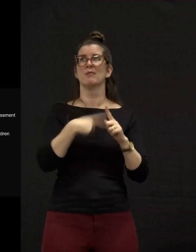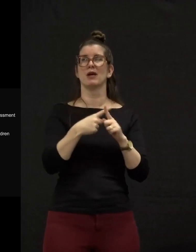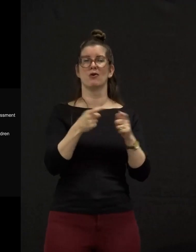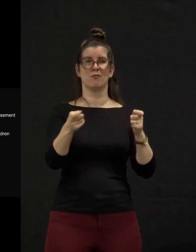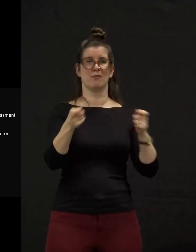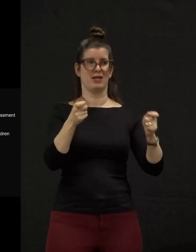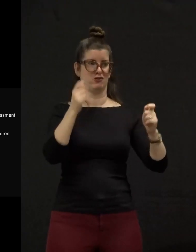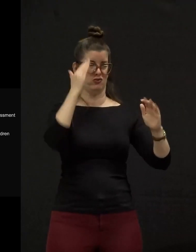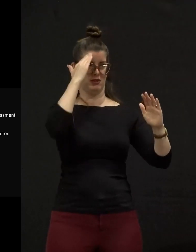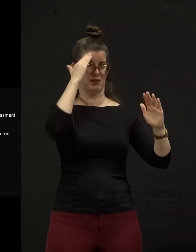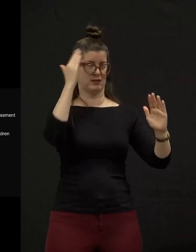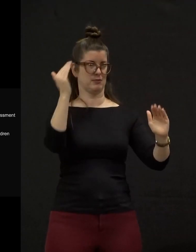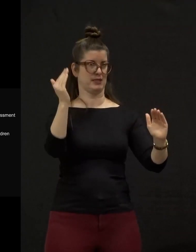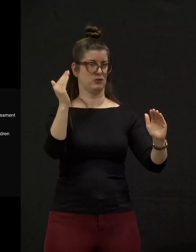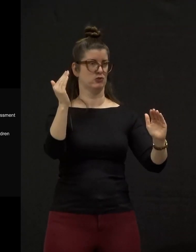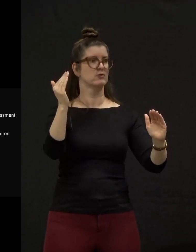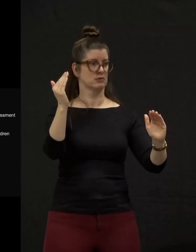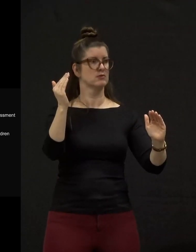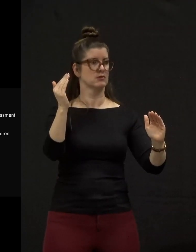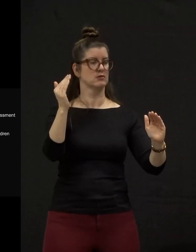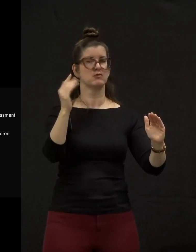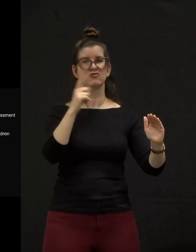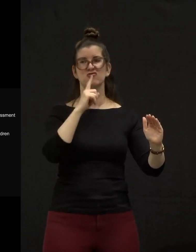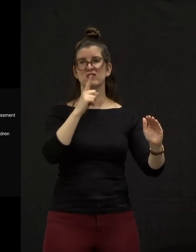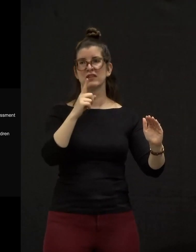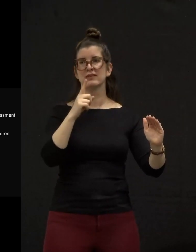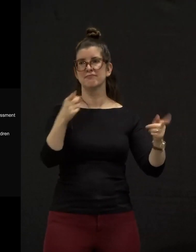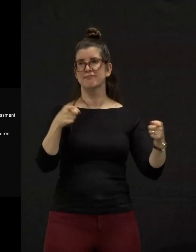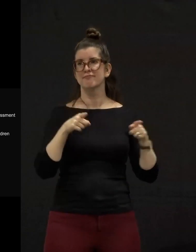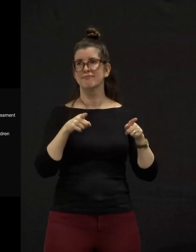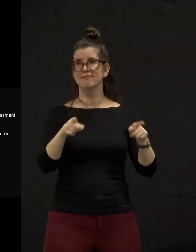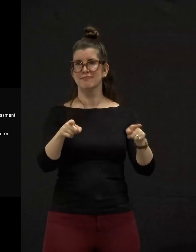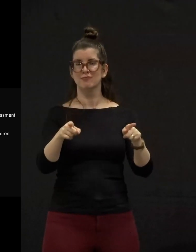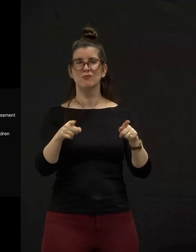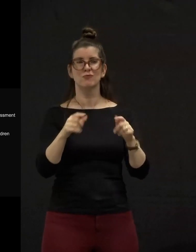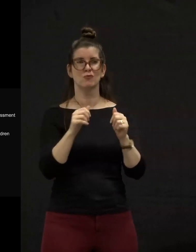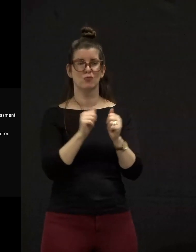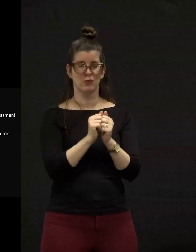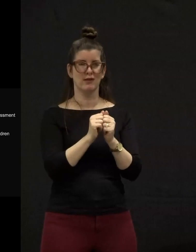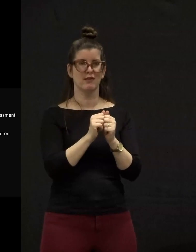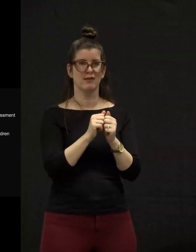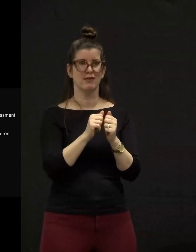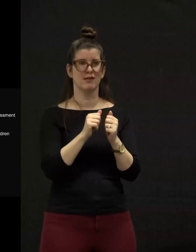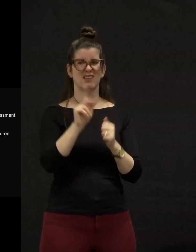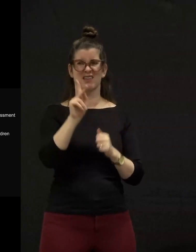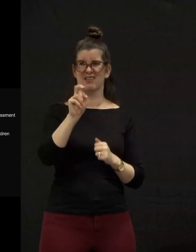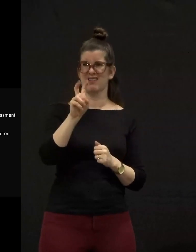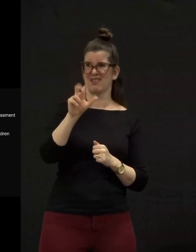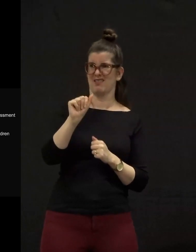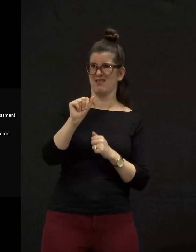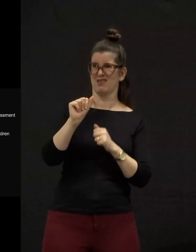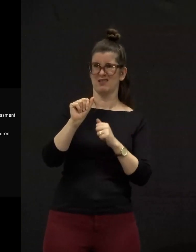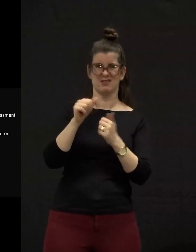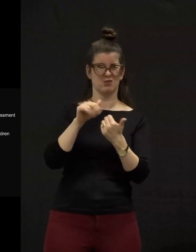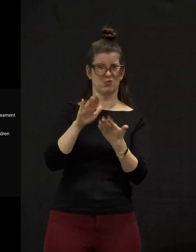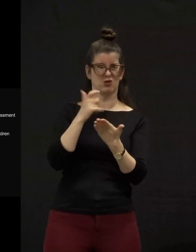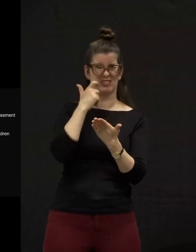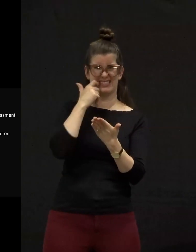I think really ties pretty well into approach of discussing what are the expectations you're holding?